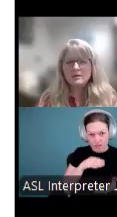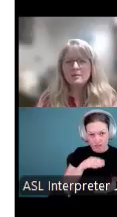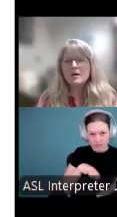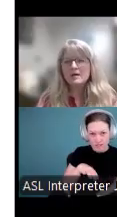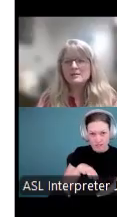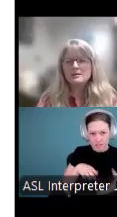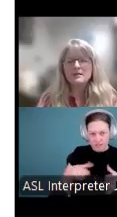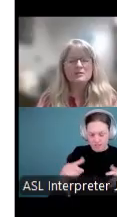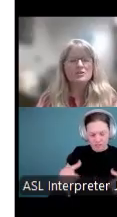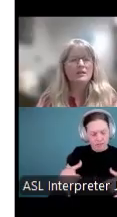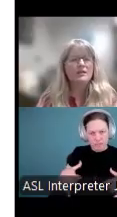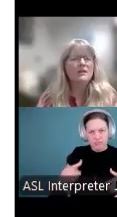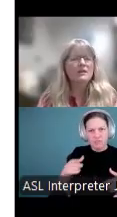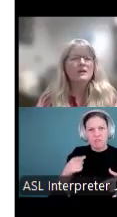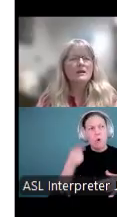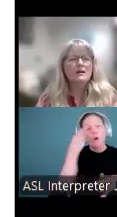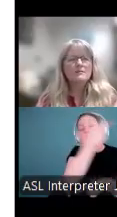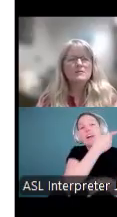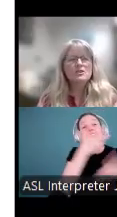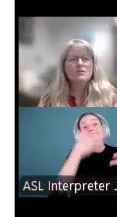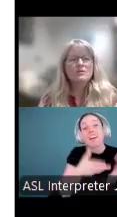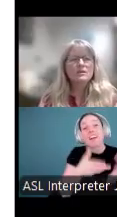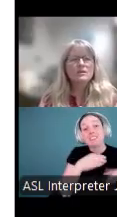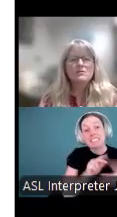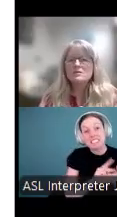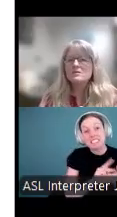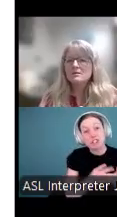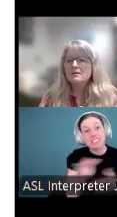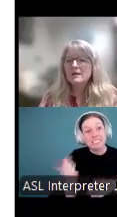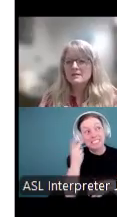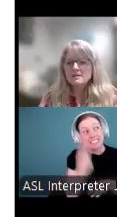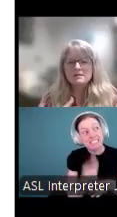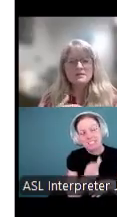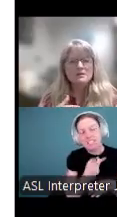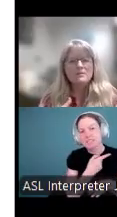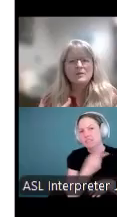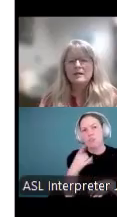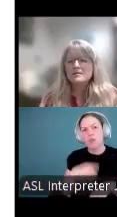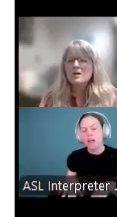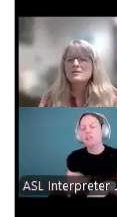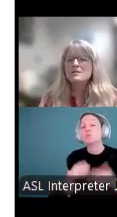or in a pot in the kitchen, she would use Alexa to play a song